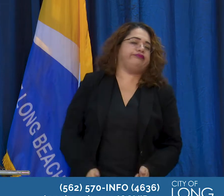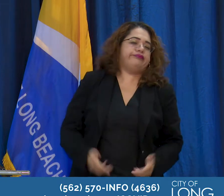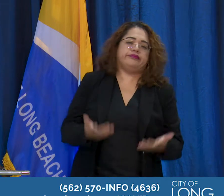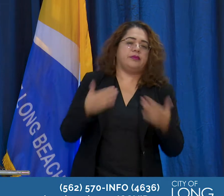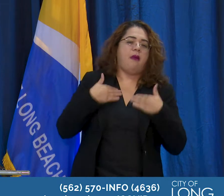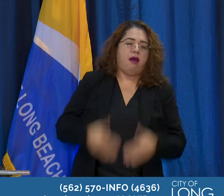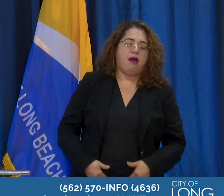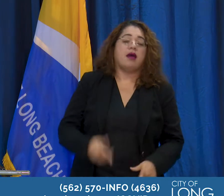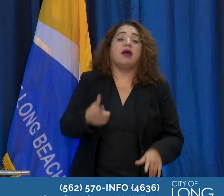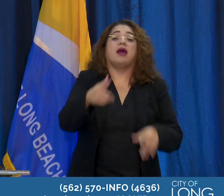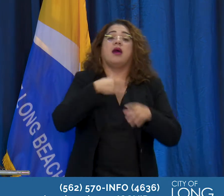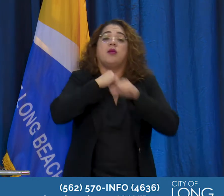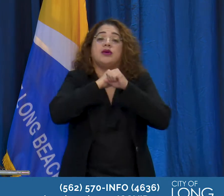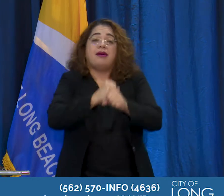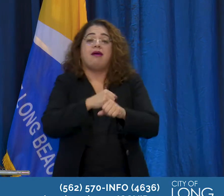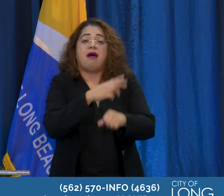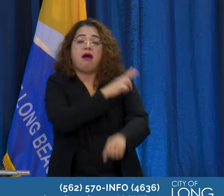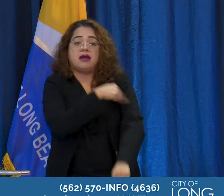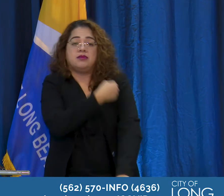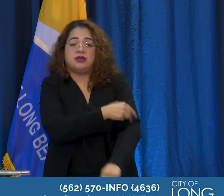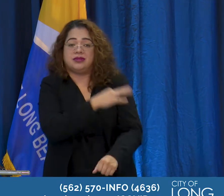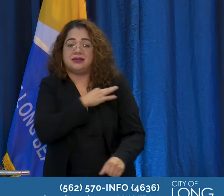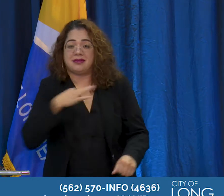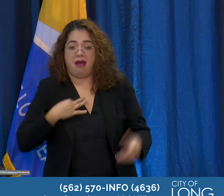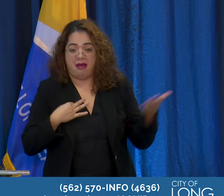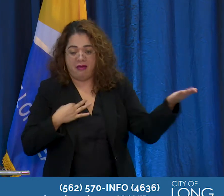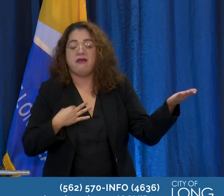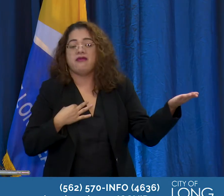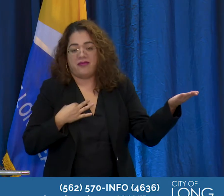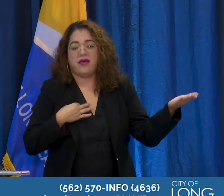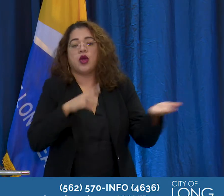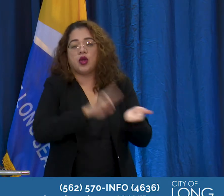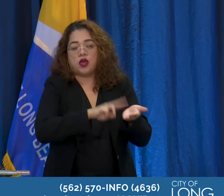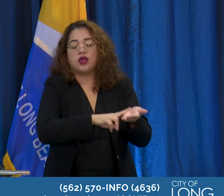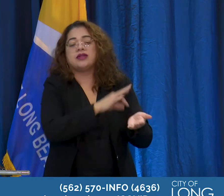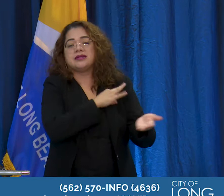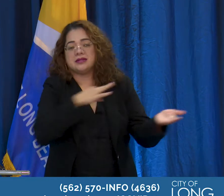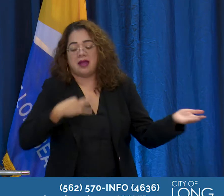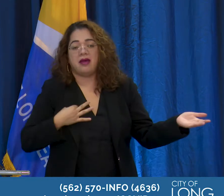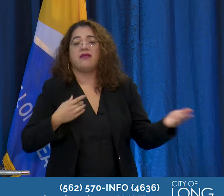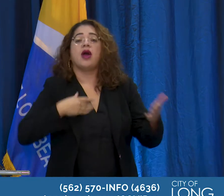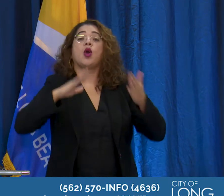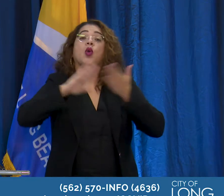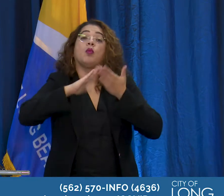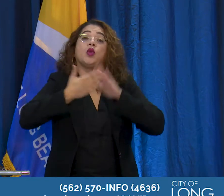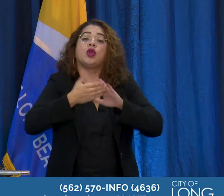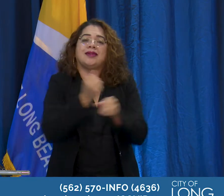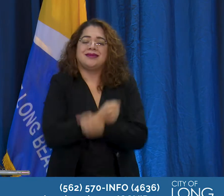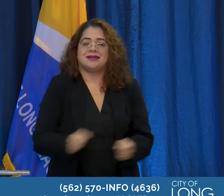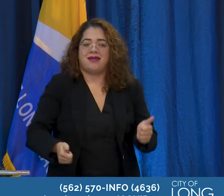So the science is clear that masks work and we can keep our community safer when we wear